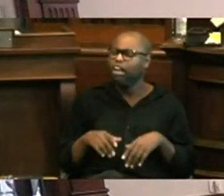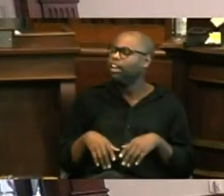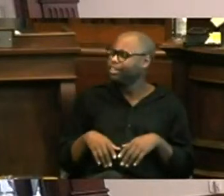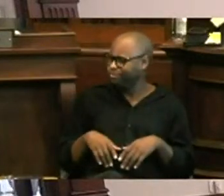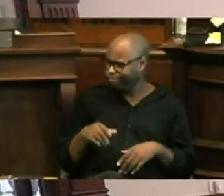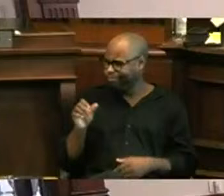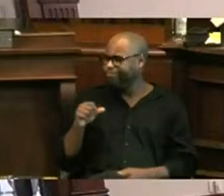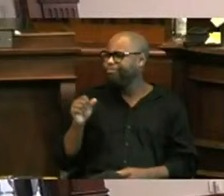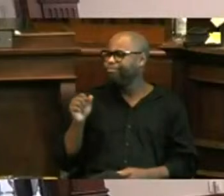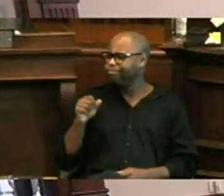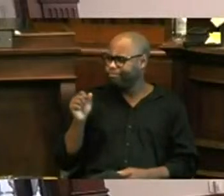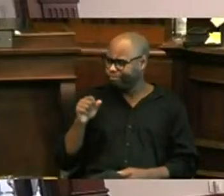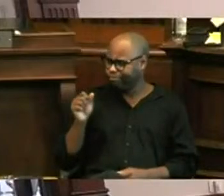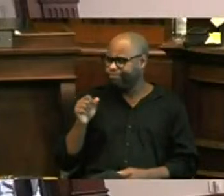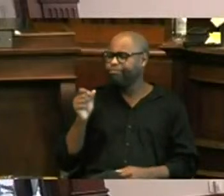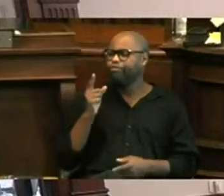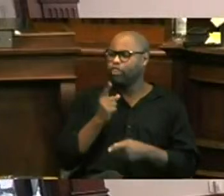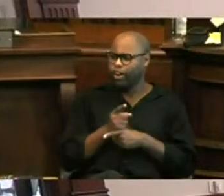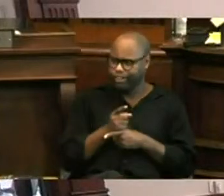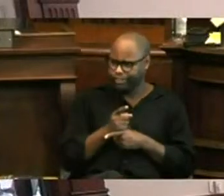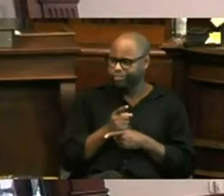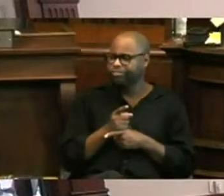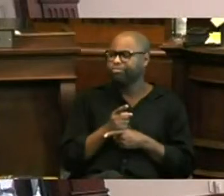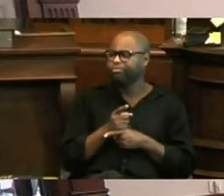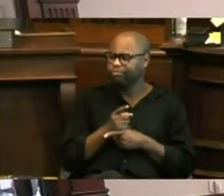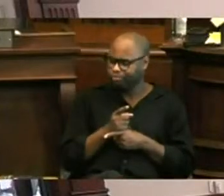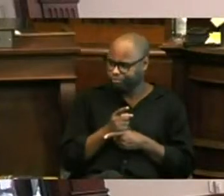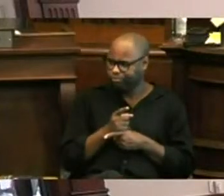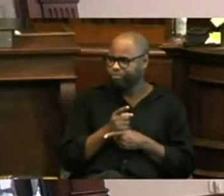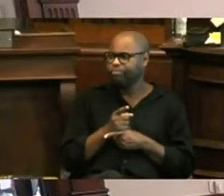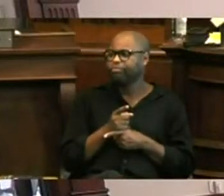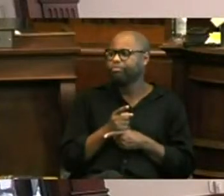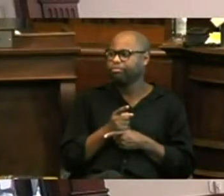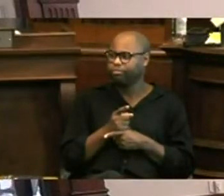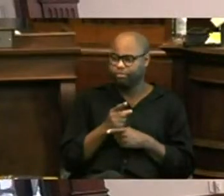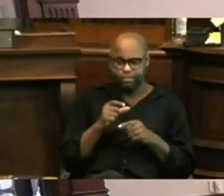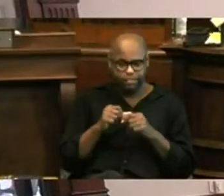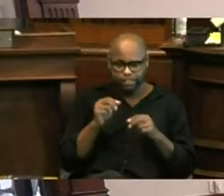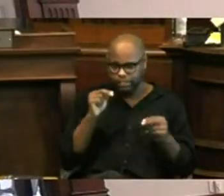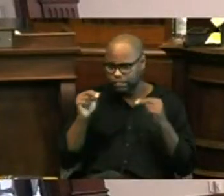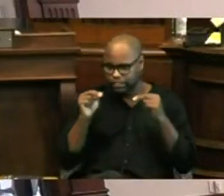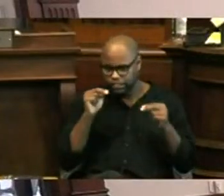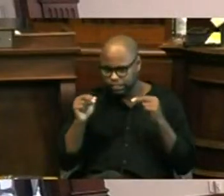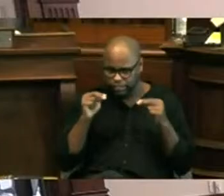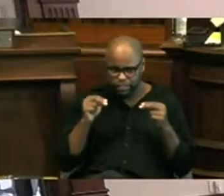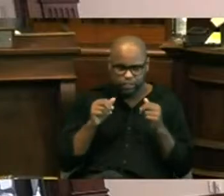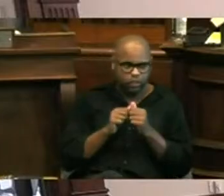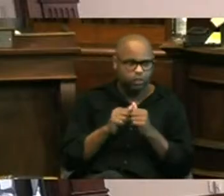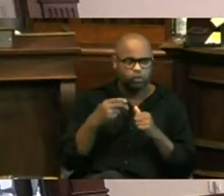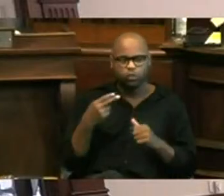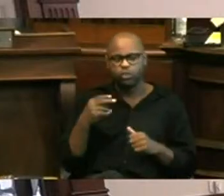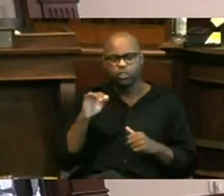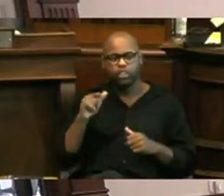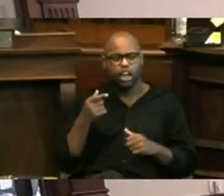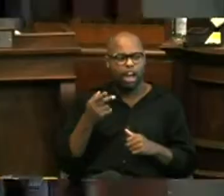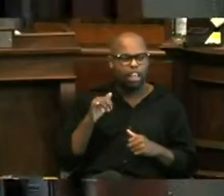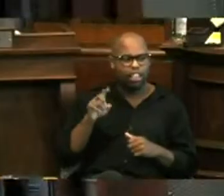there where there was no street liaison? Yes. There was a period where there was no street